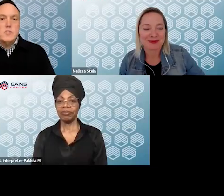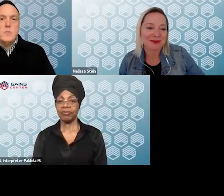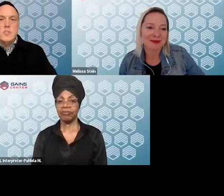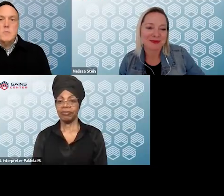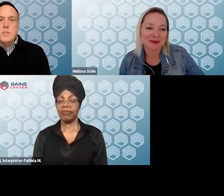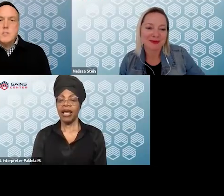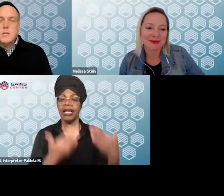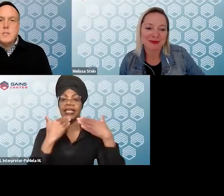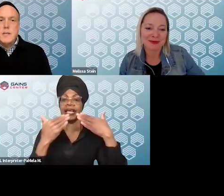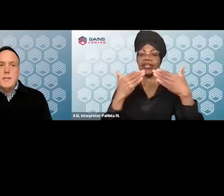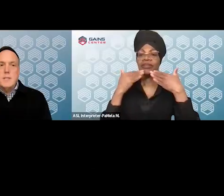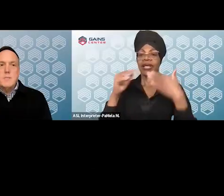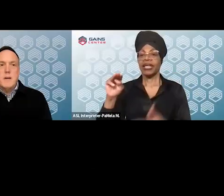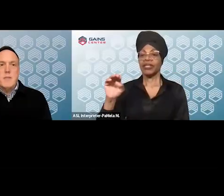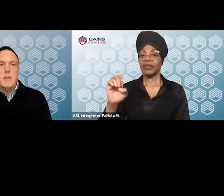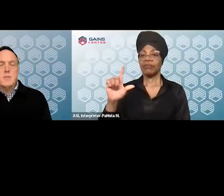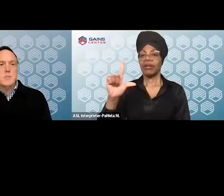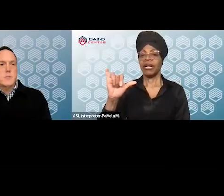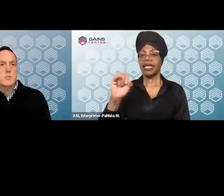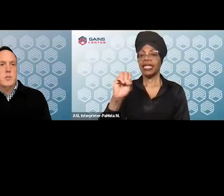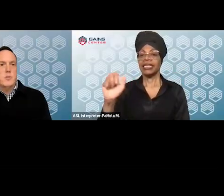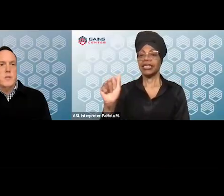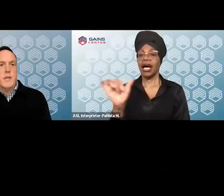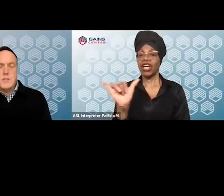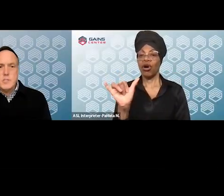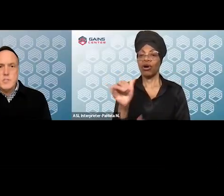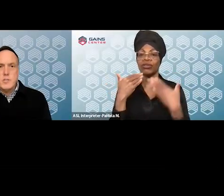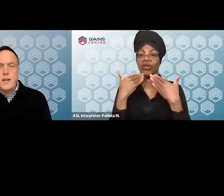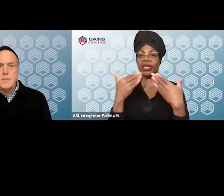Well, thank you so much, Melissa, and my thanks to the GAINS Center